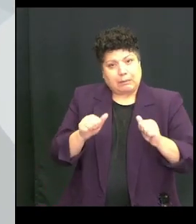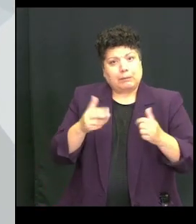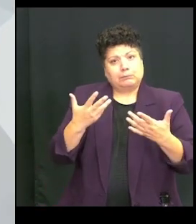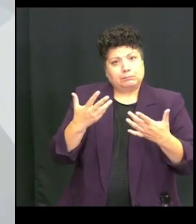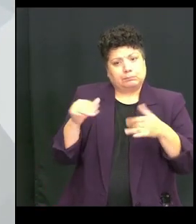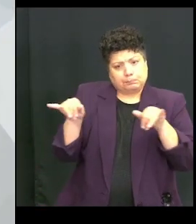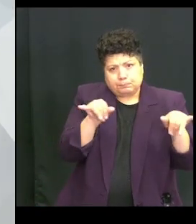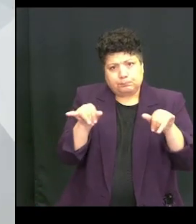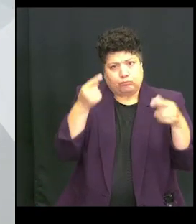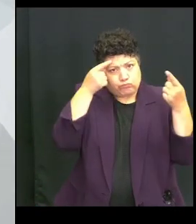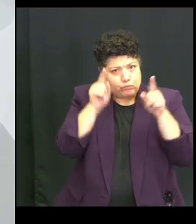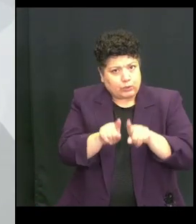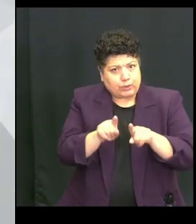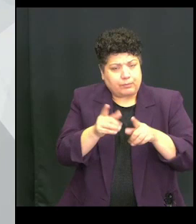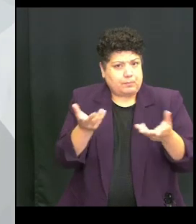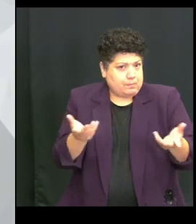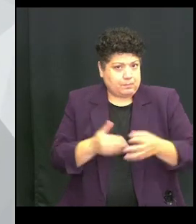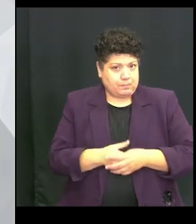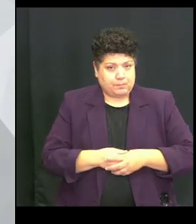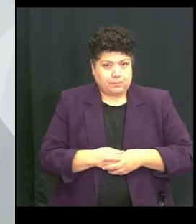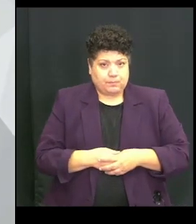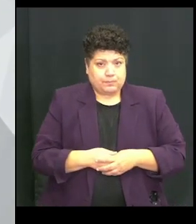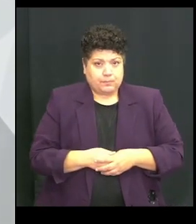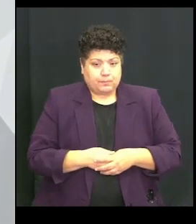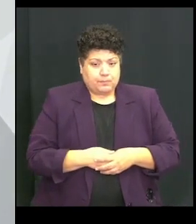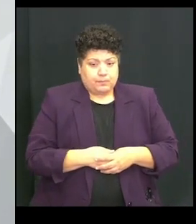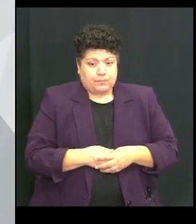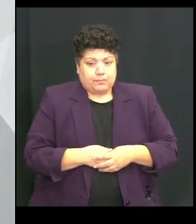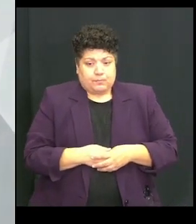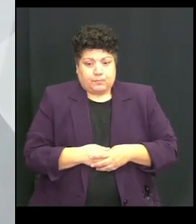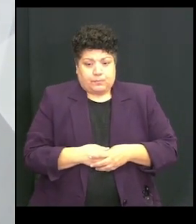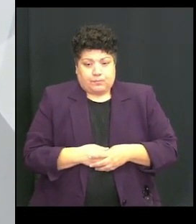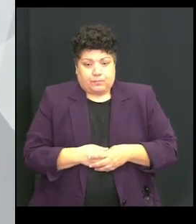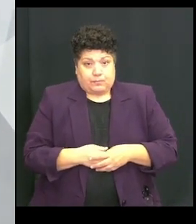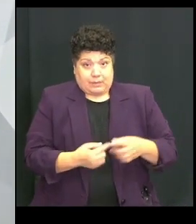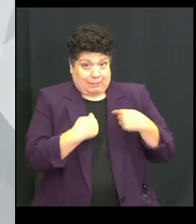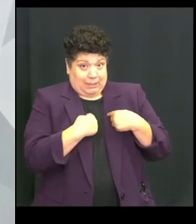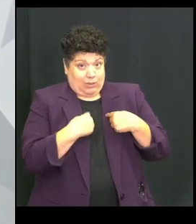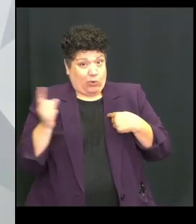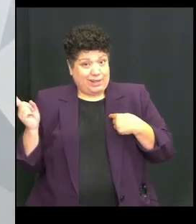Is this for Scott or me? Either one of you?